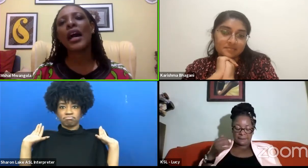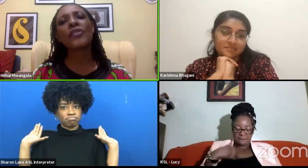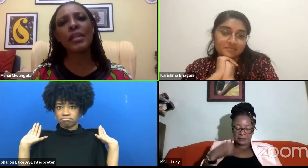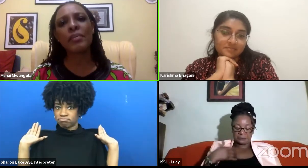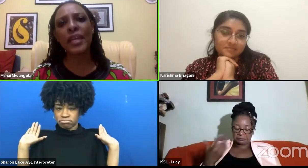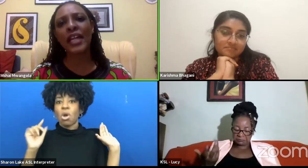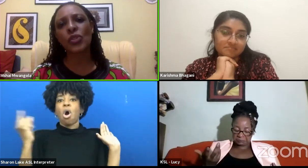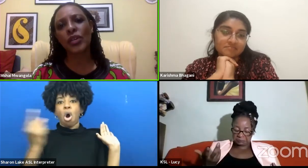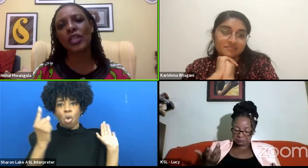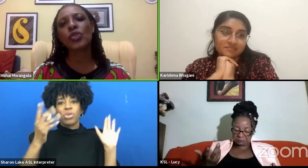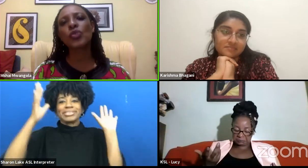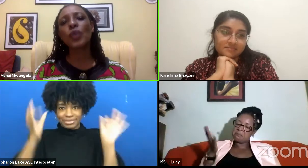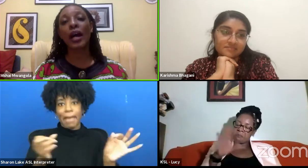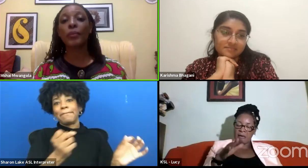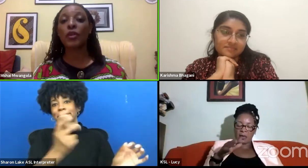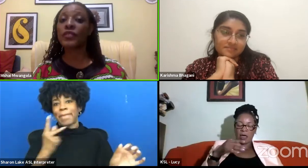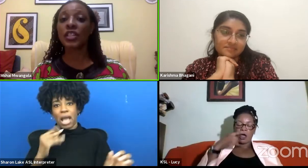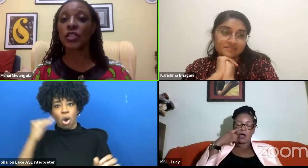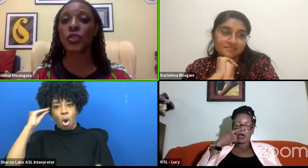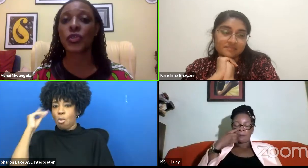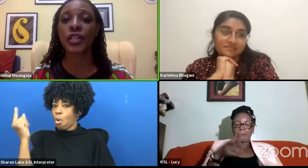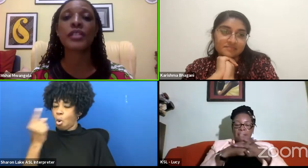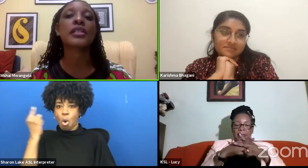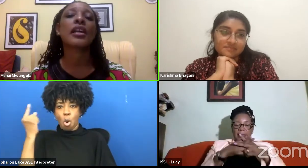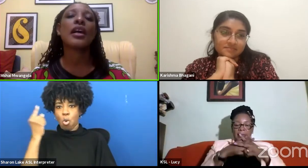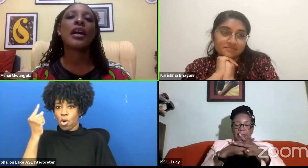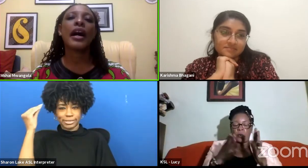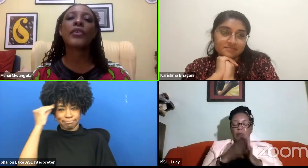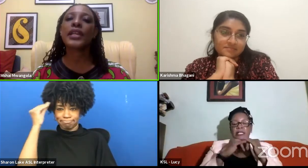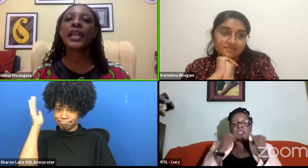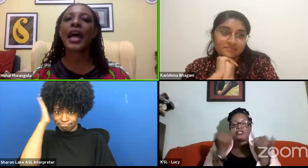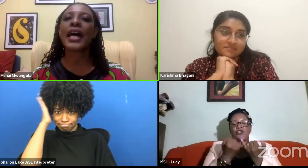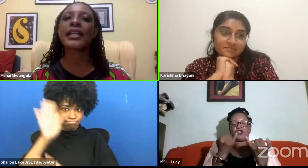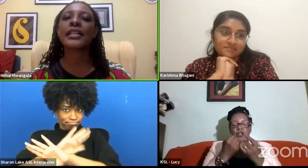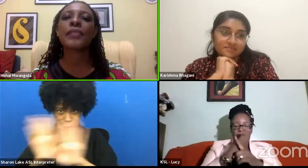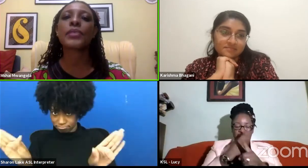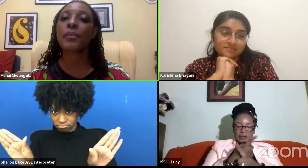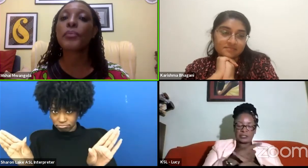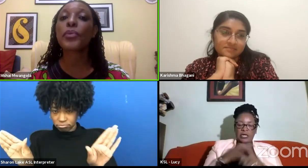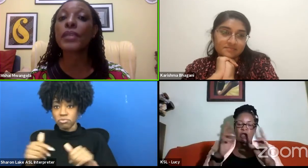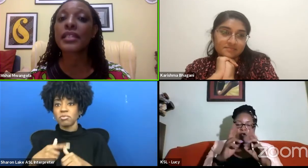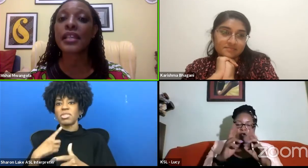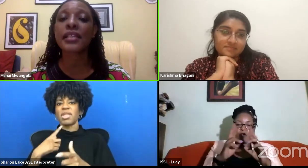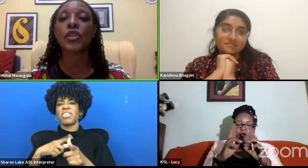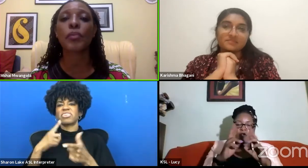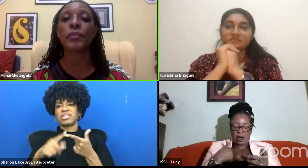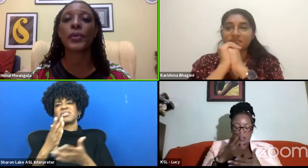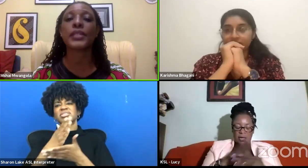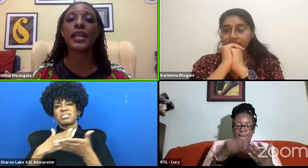I really began talking to a couple of institutions, I already had some promises, people who said,